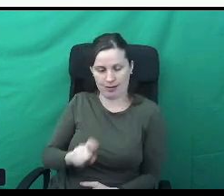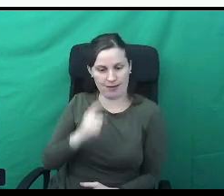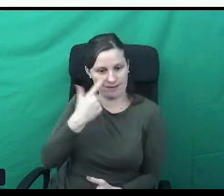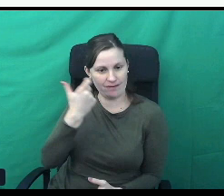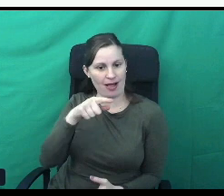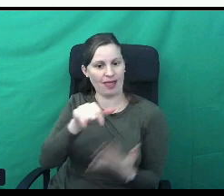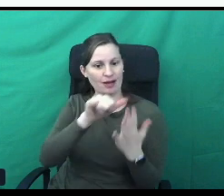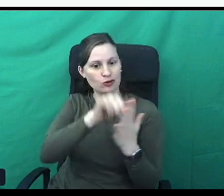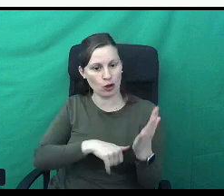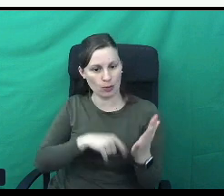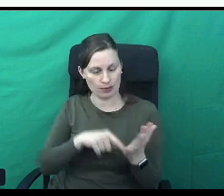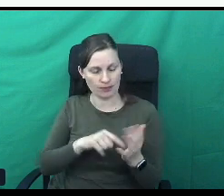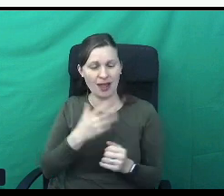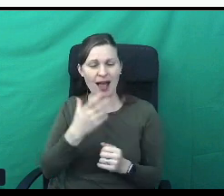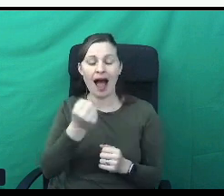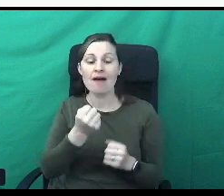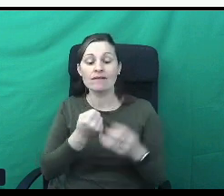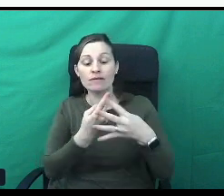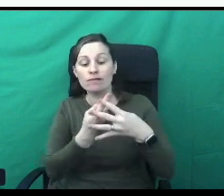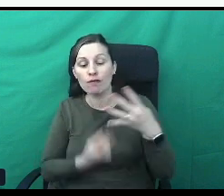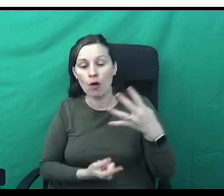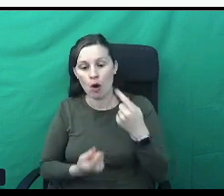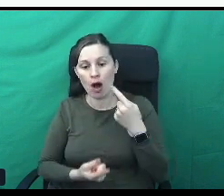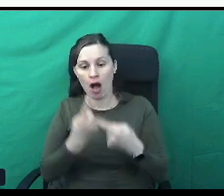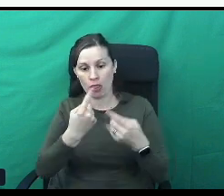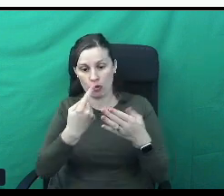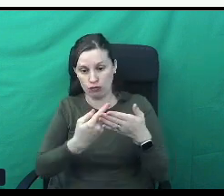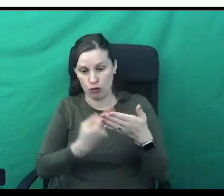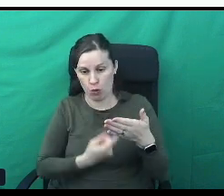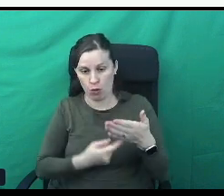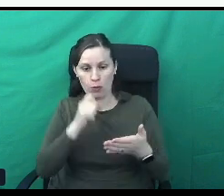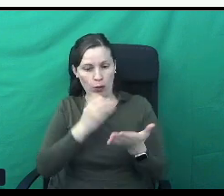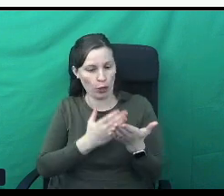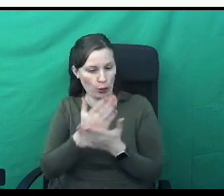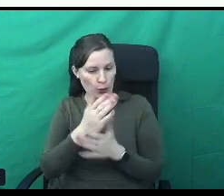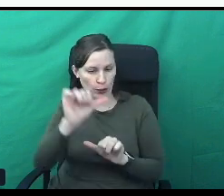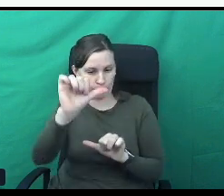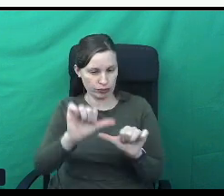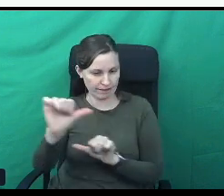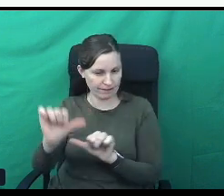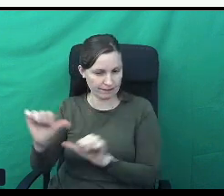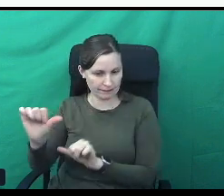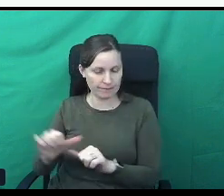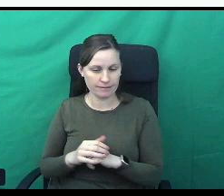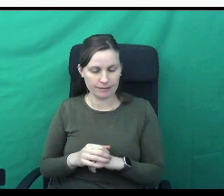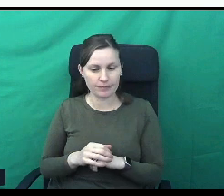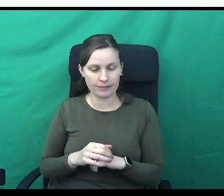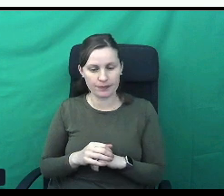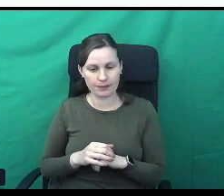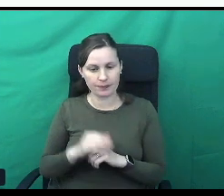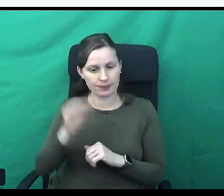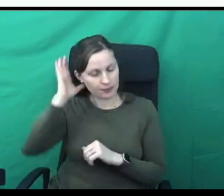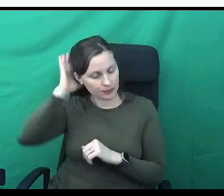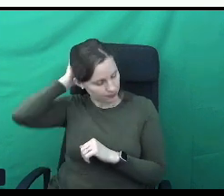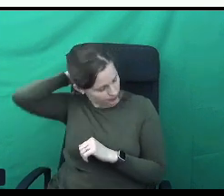There are four other rules which I'll run through briefly because they are all important to see them in the examples.